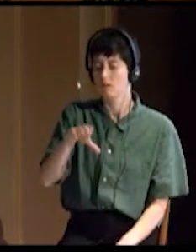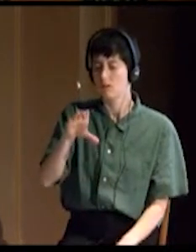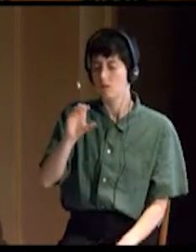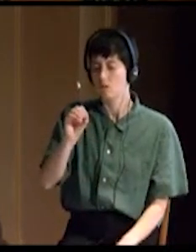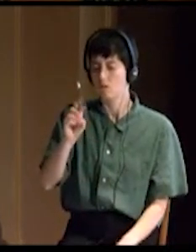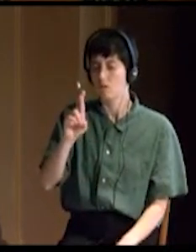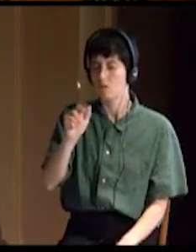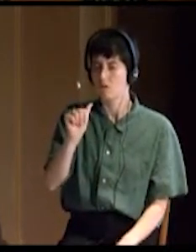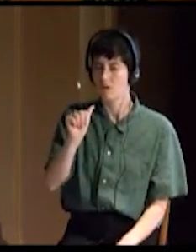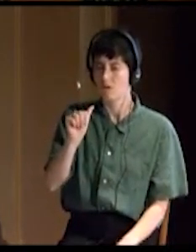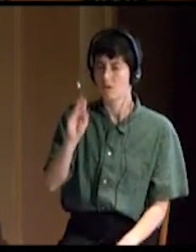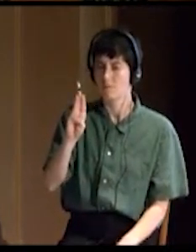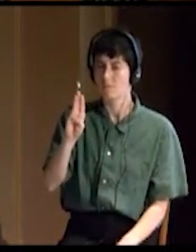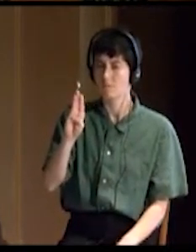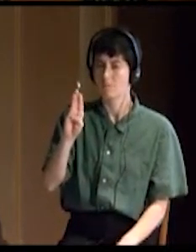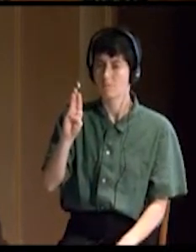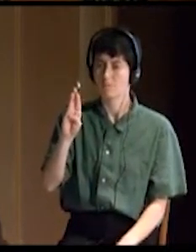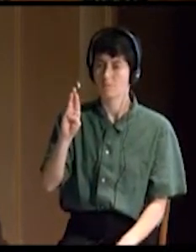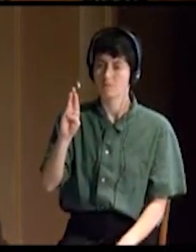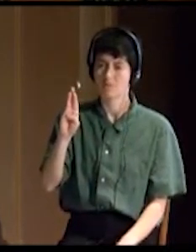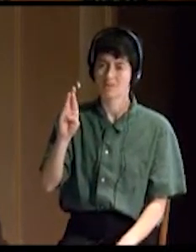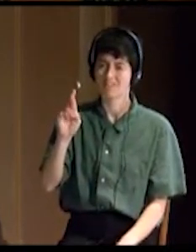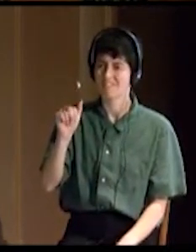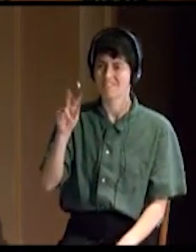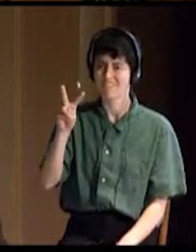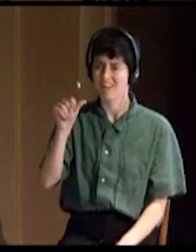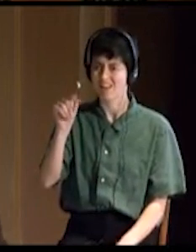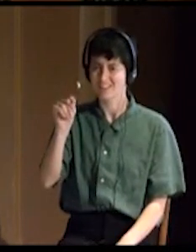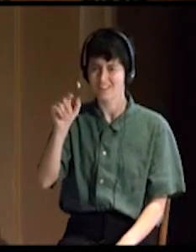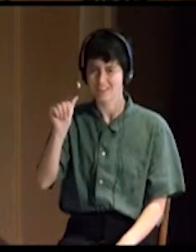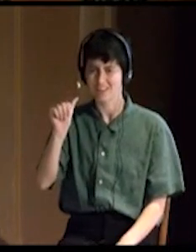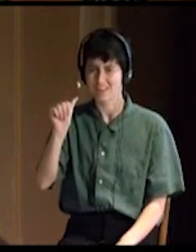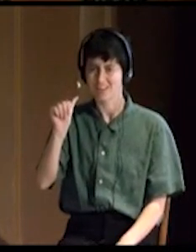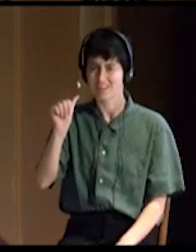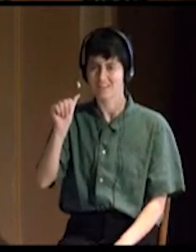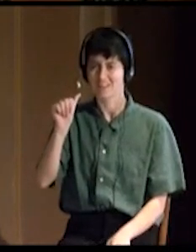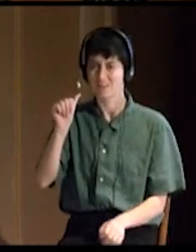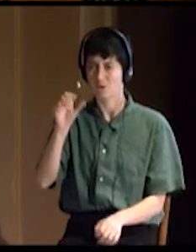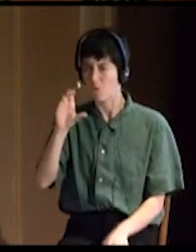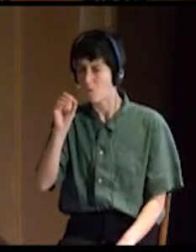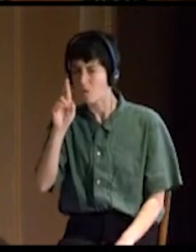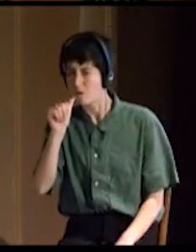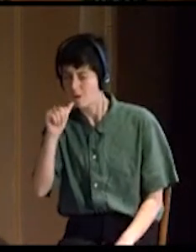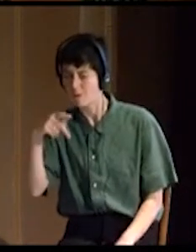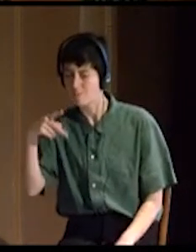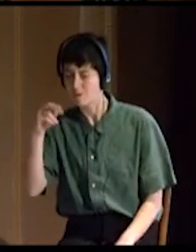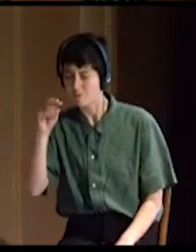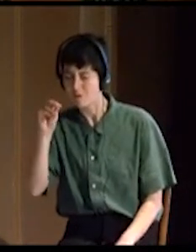And a lot of my colleagues up here have already explained the concept of a phylogenetic tree.